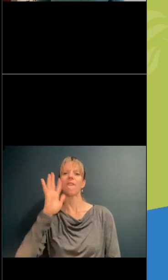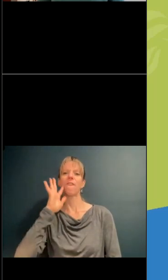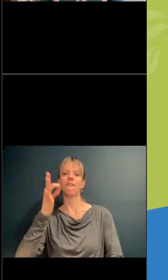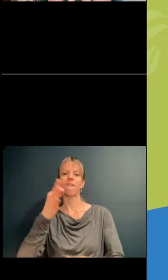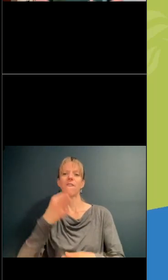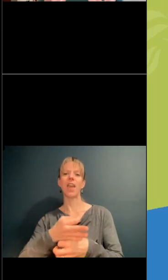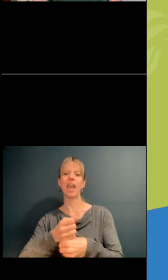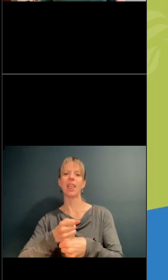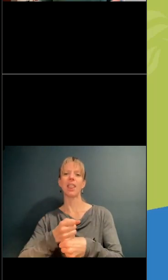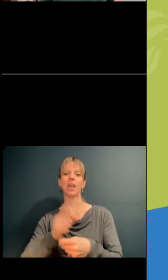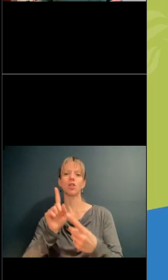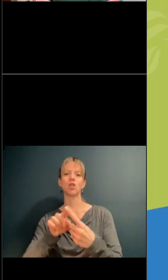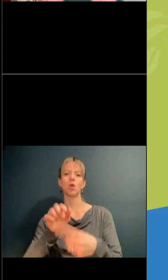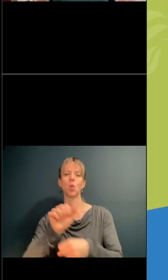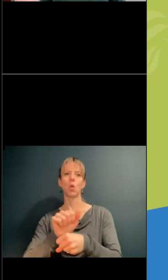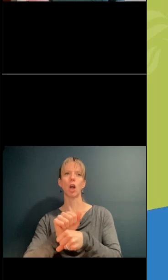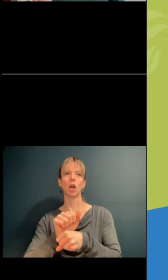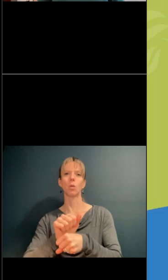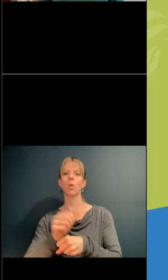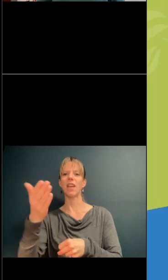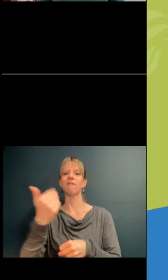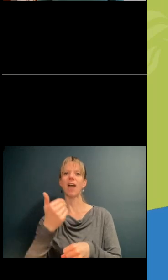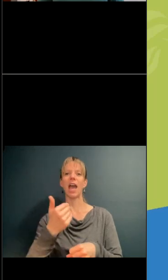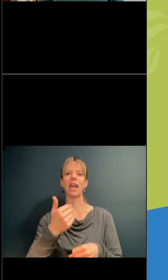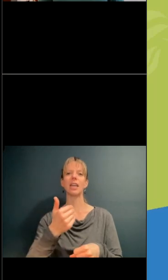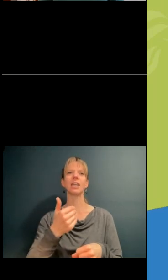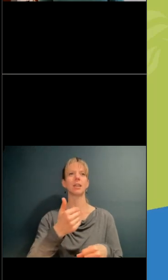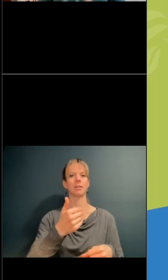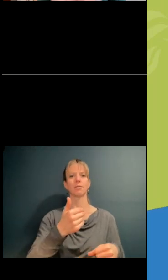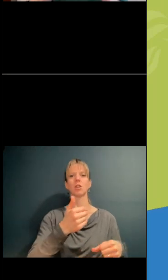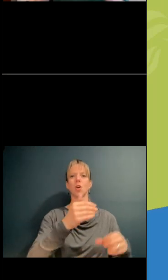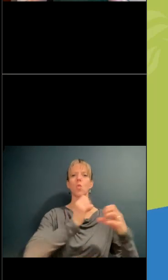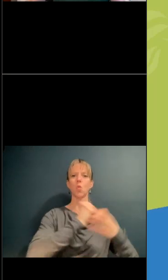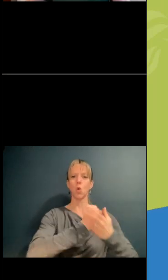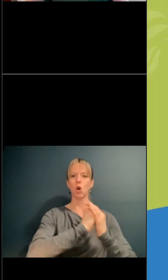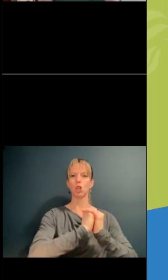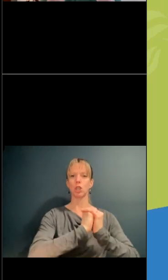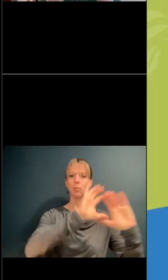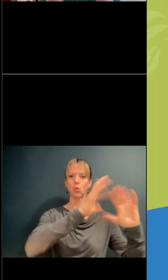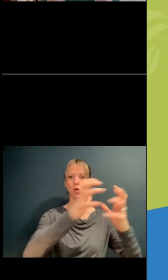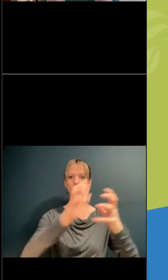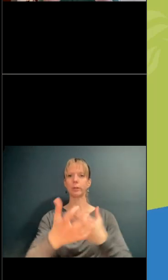to come alongside their fellow member with developmental disabilities to form a small